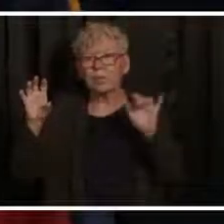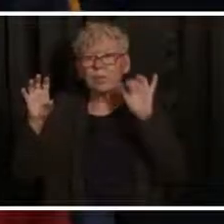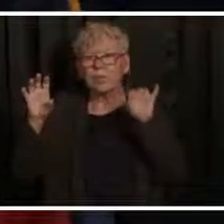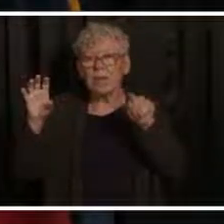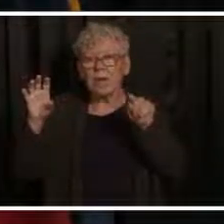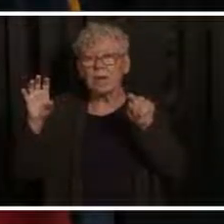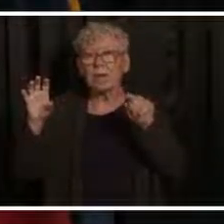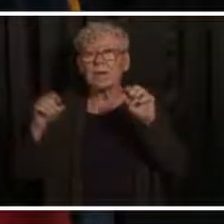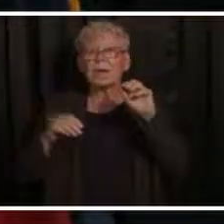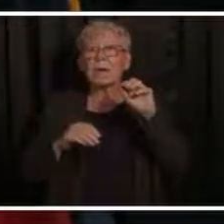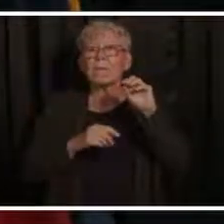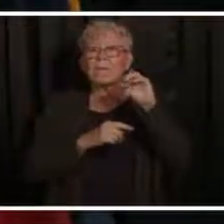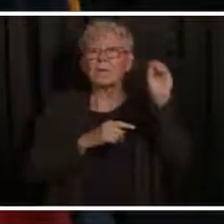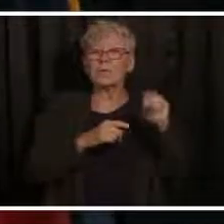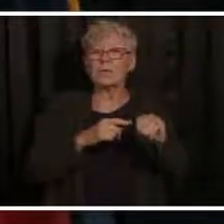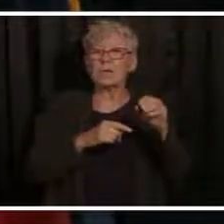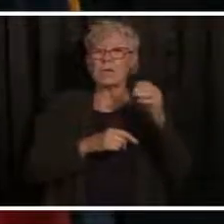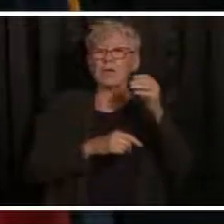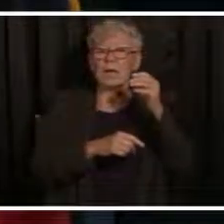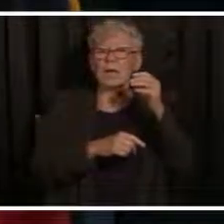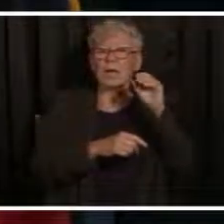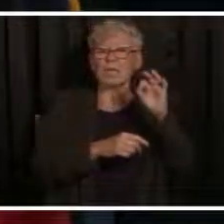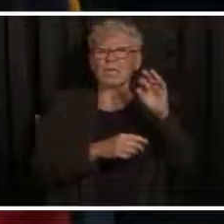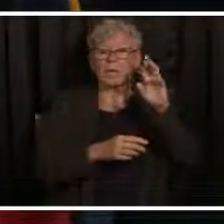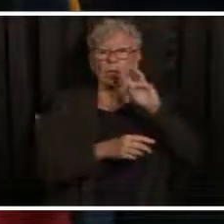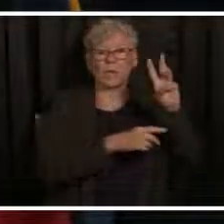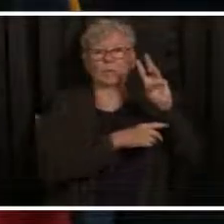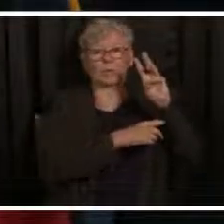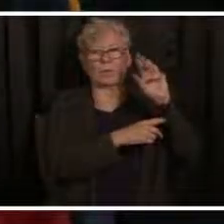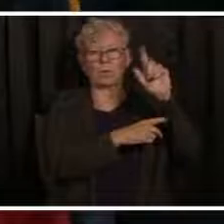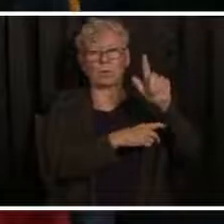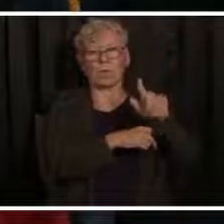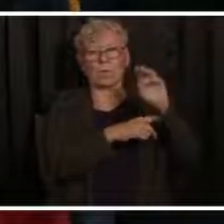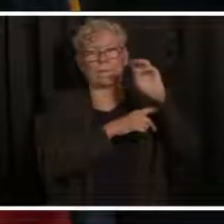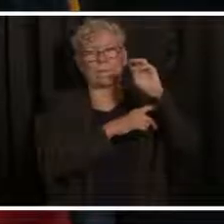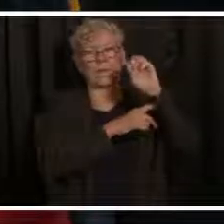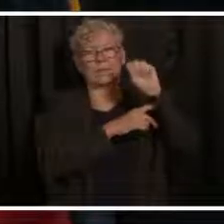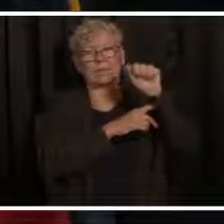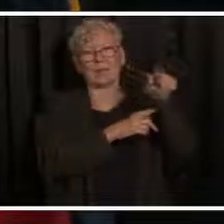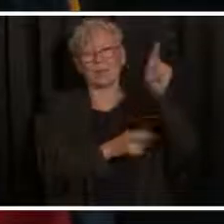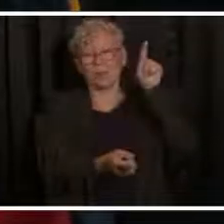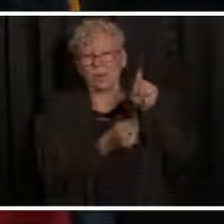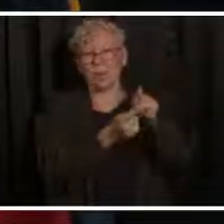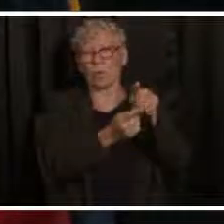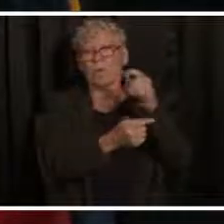vaccination are lower in Western Colorado and Mesa County. The sheer number of undocumented people is much